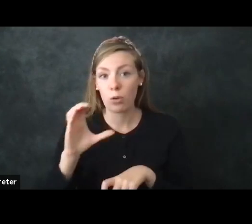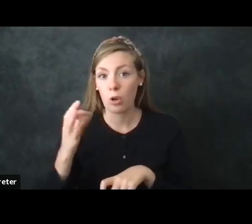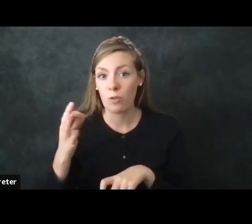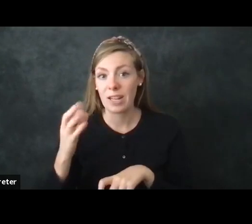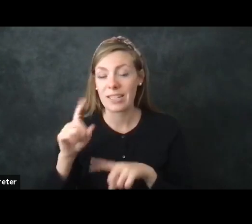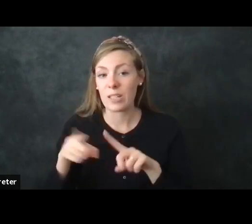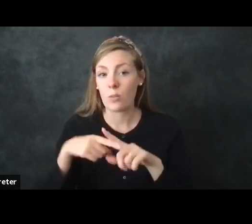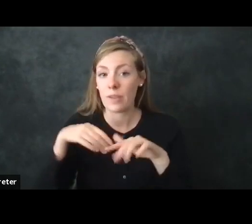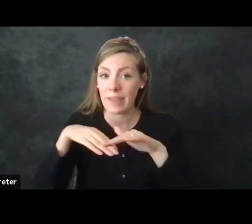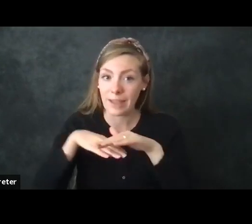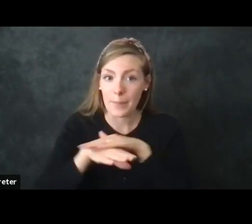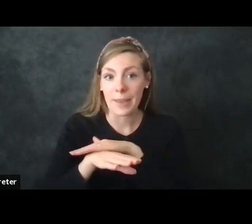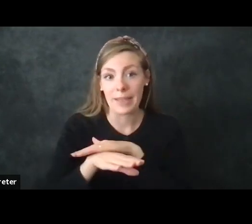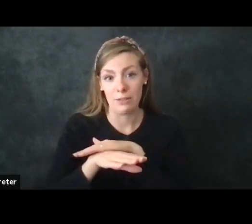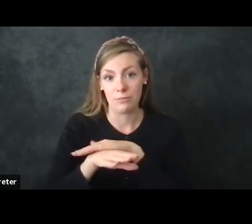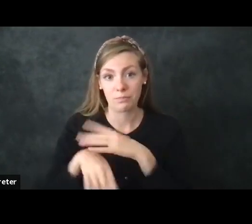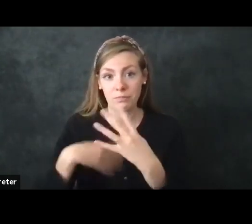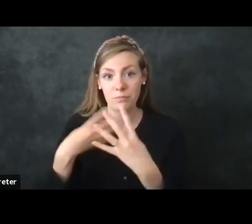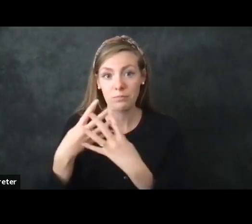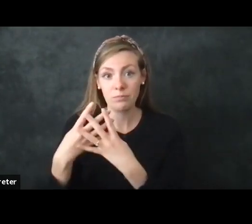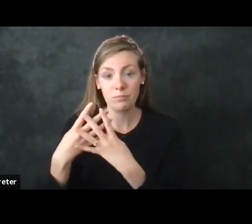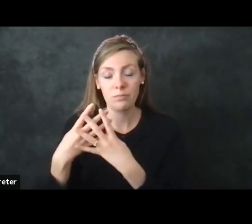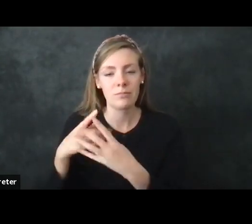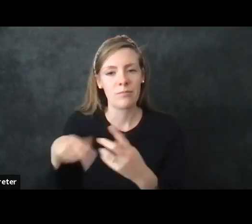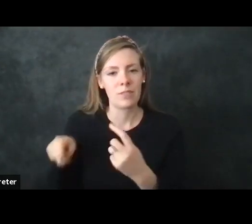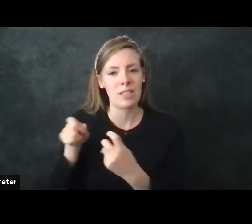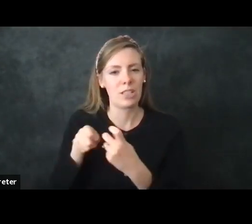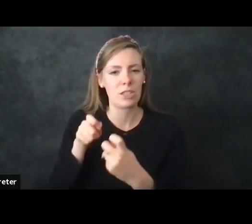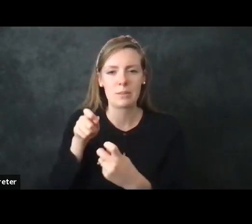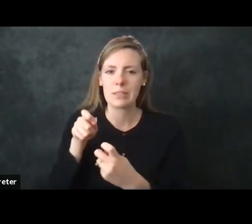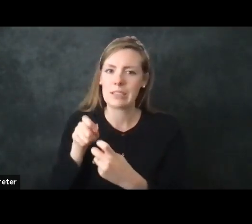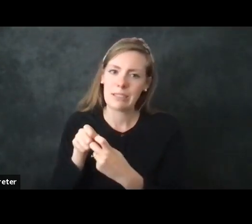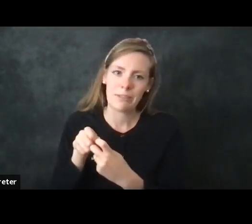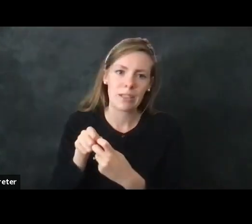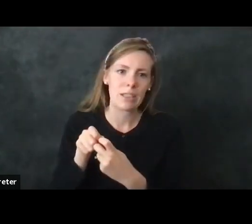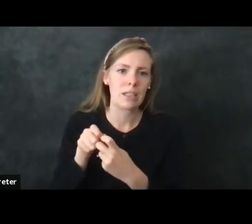Attention facilities are particularly high risk congregate settings because of the